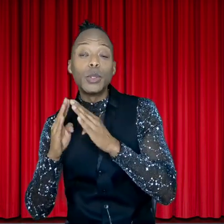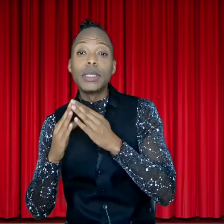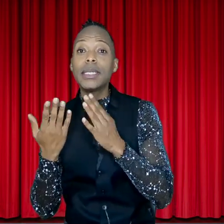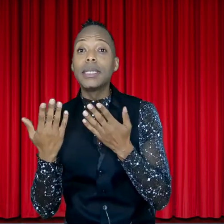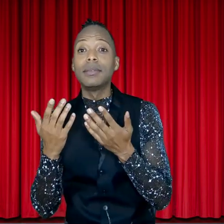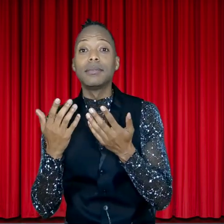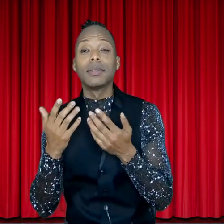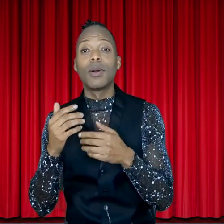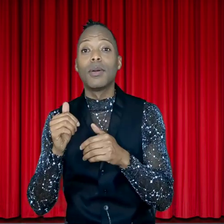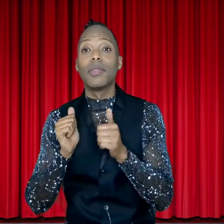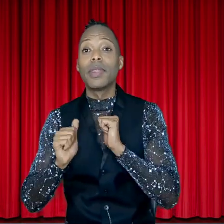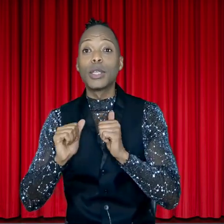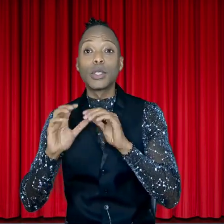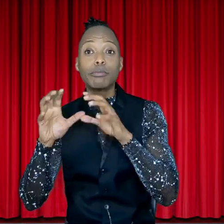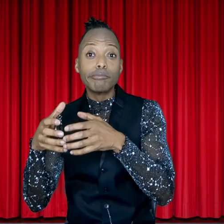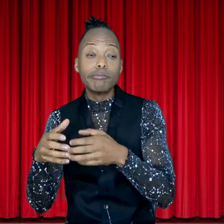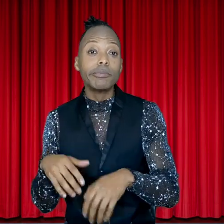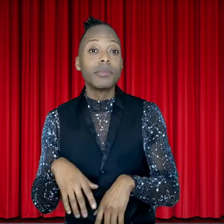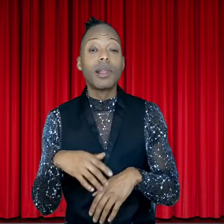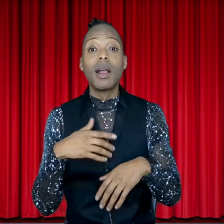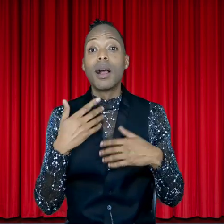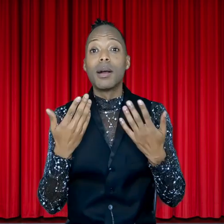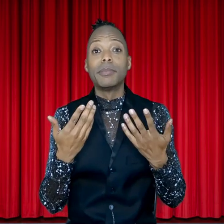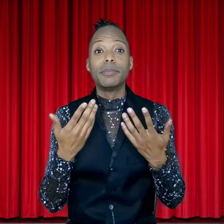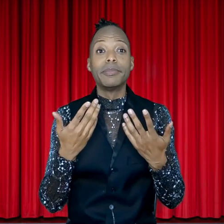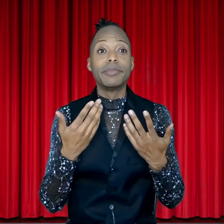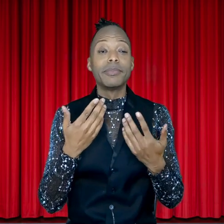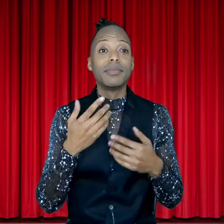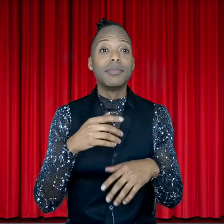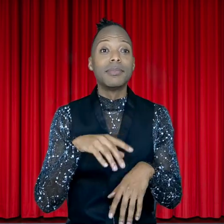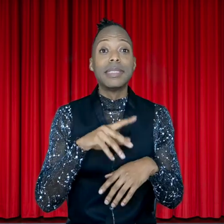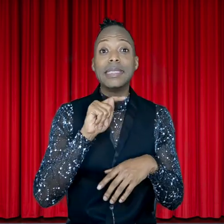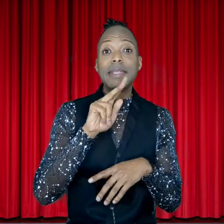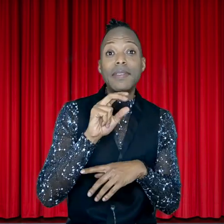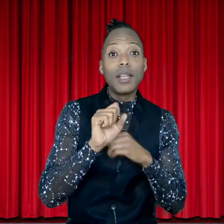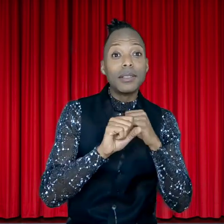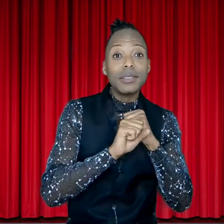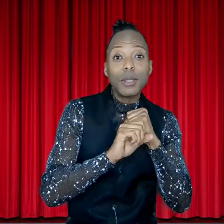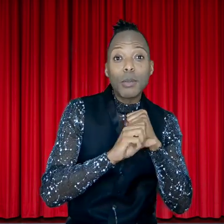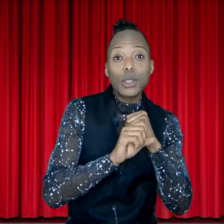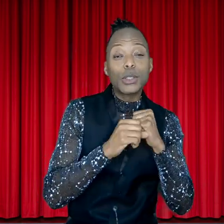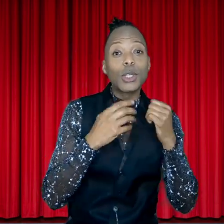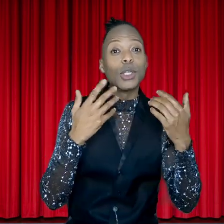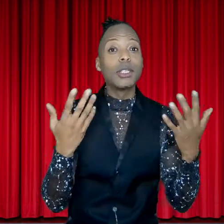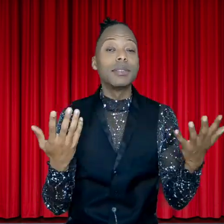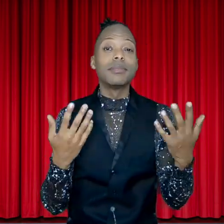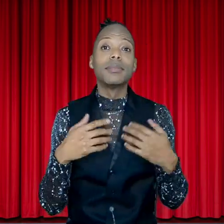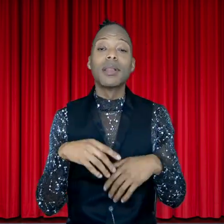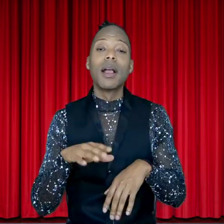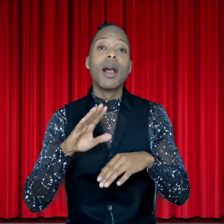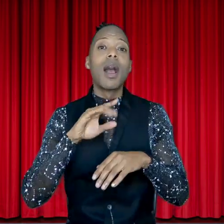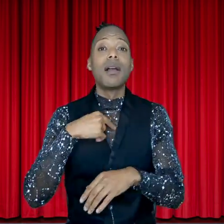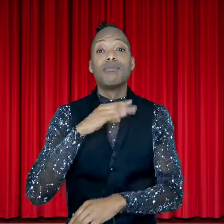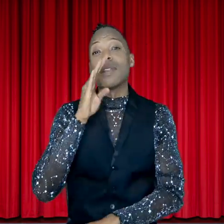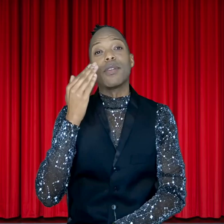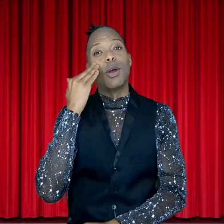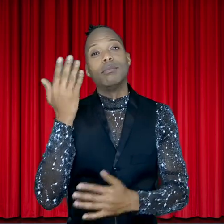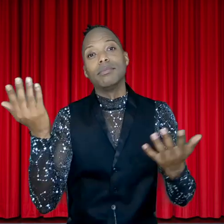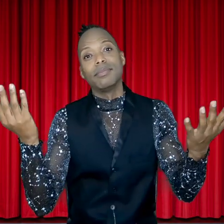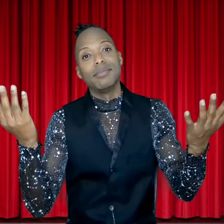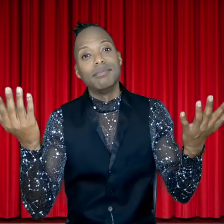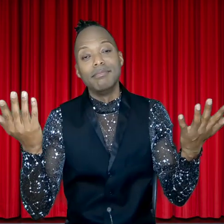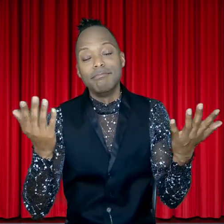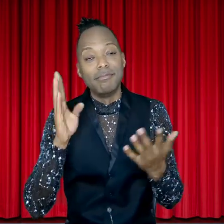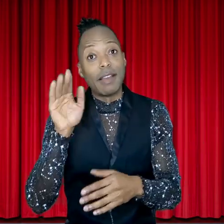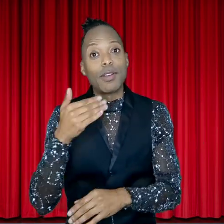or the tv commercials you never know -- you never know! I'm just gonna follow my lead